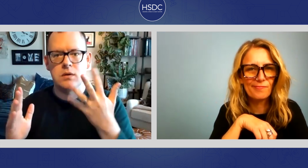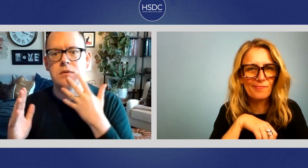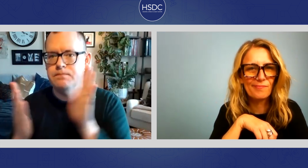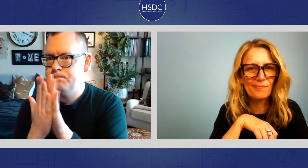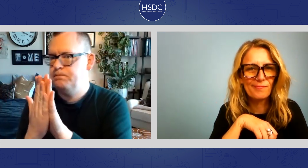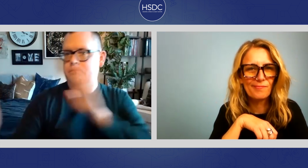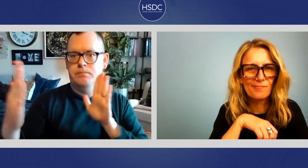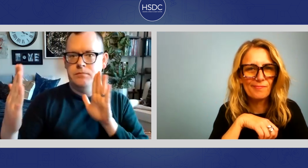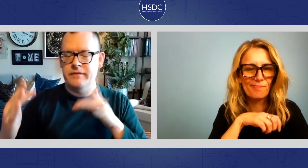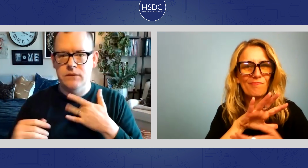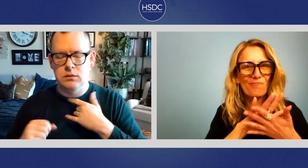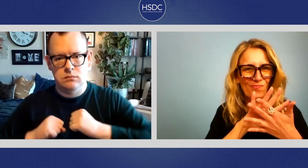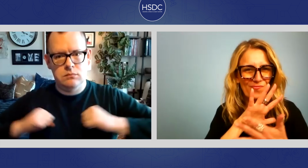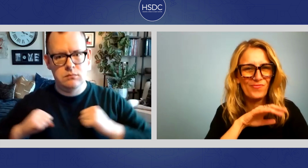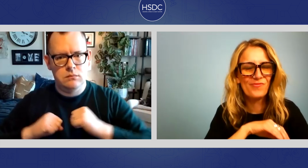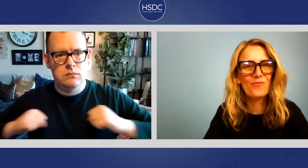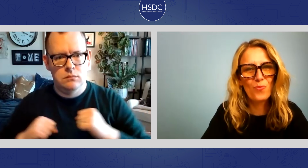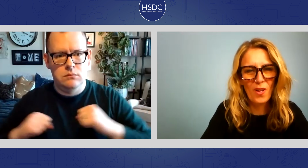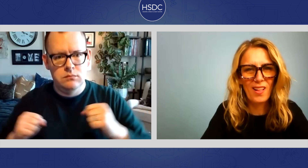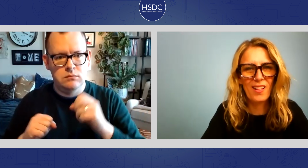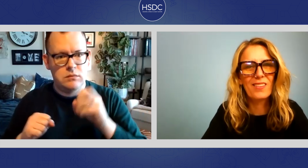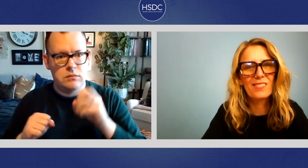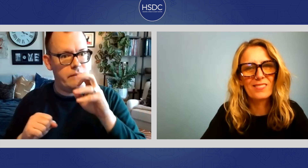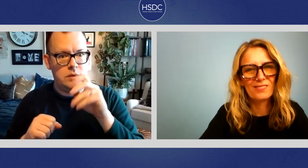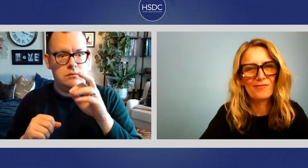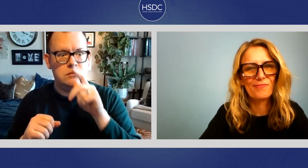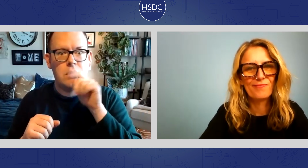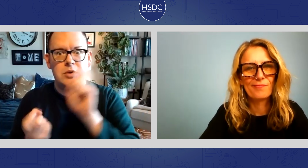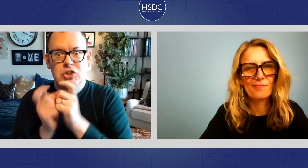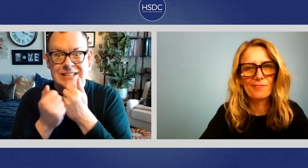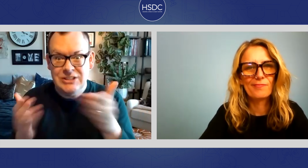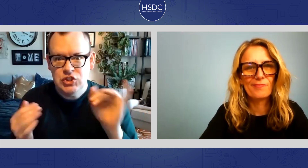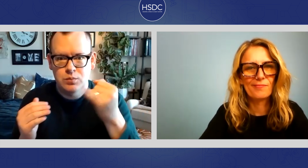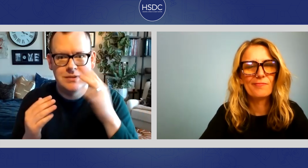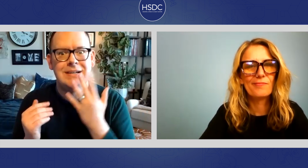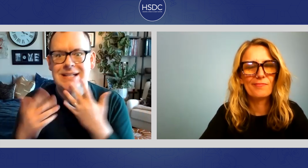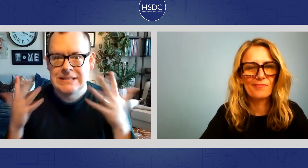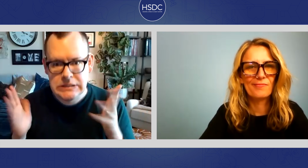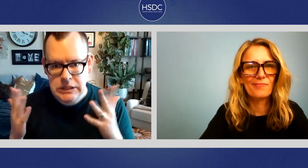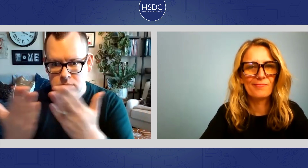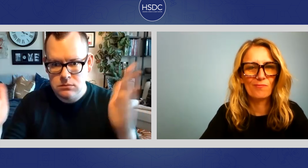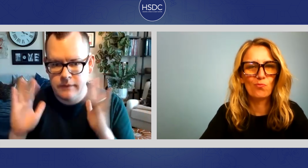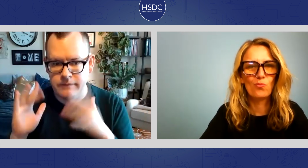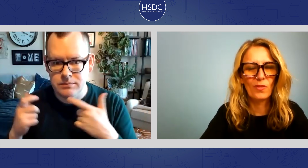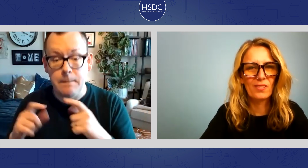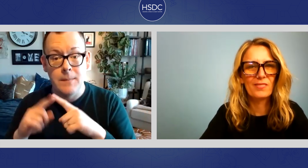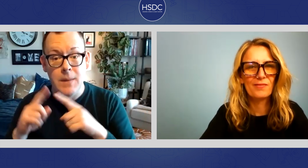and it can make it feel much bigger and roomier even though it does not change the size at all.